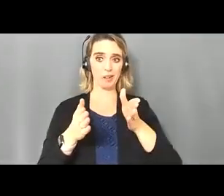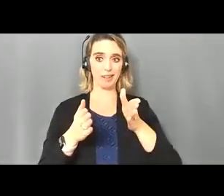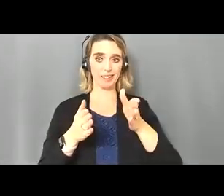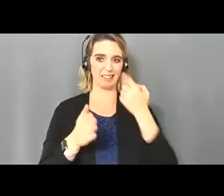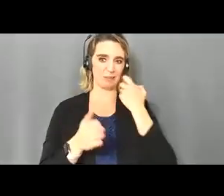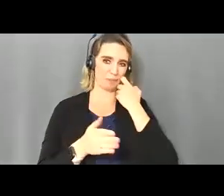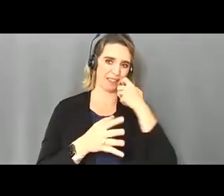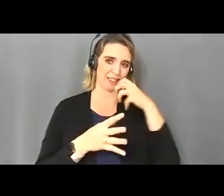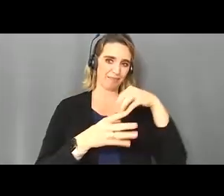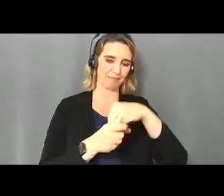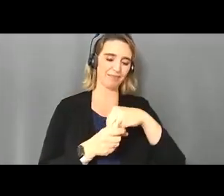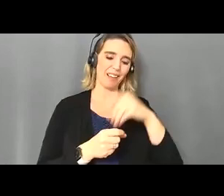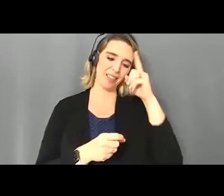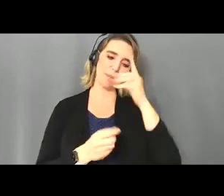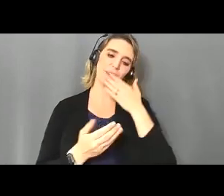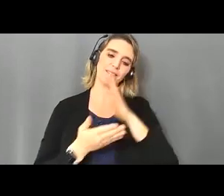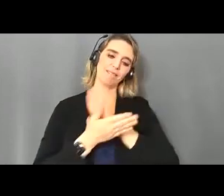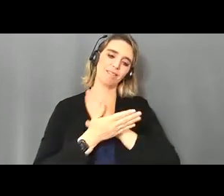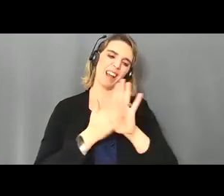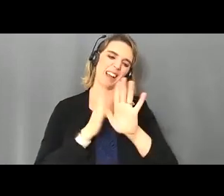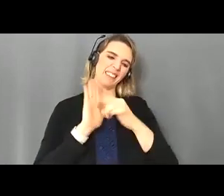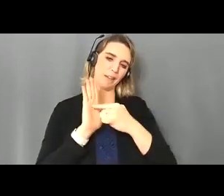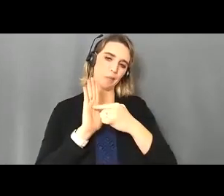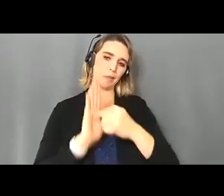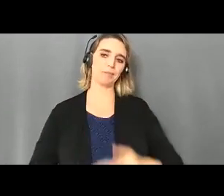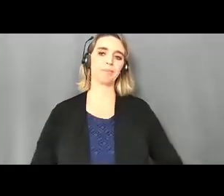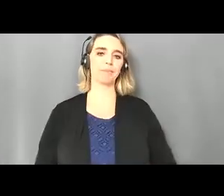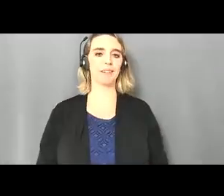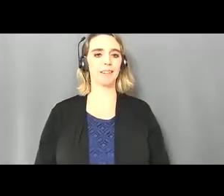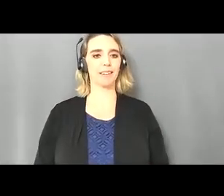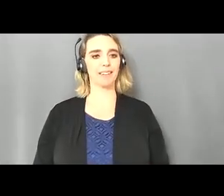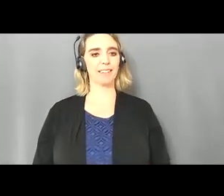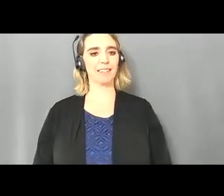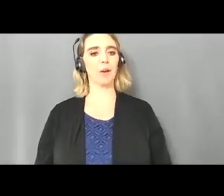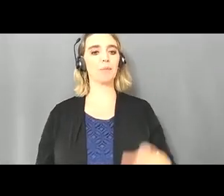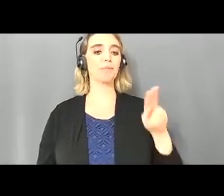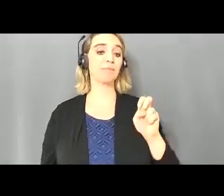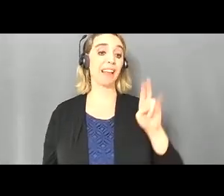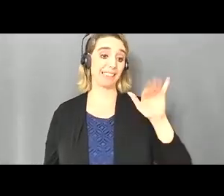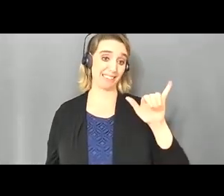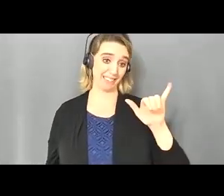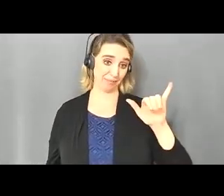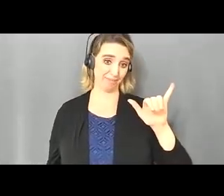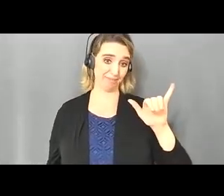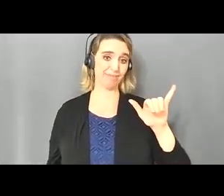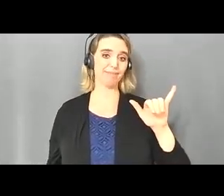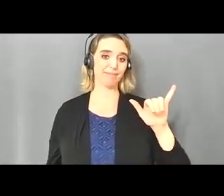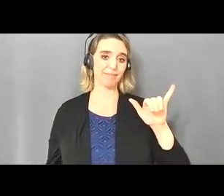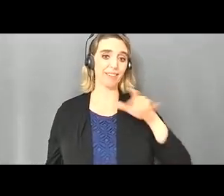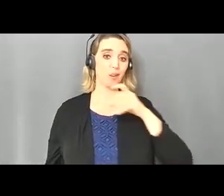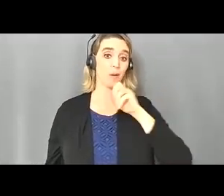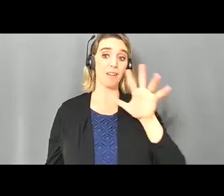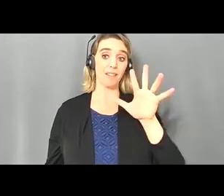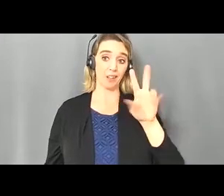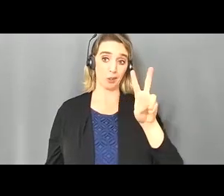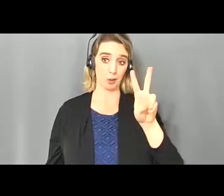and I thought it would be a nice example to share. So meet Nancy. She's a 52 year old female